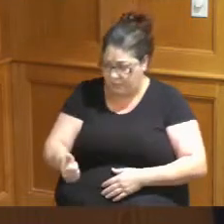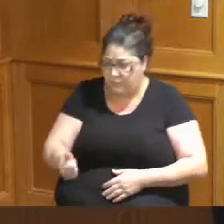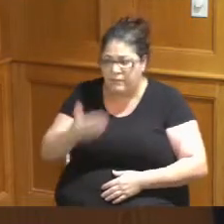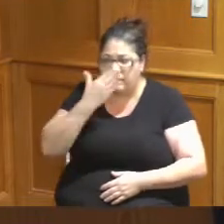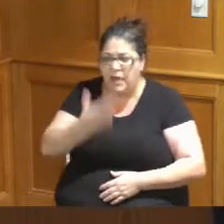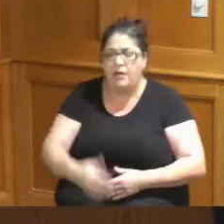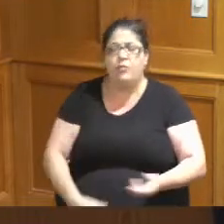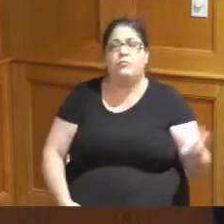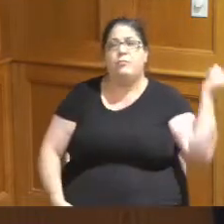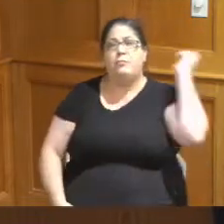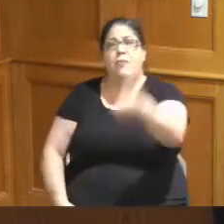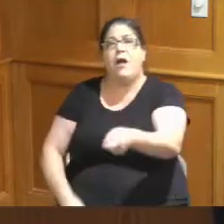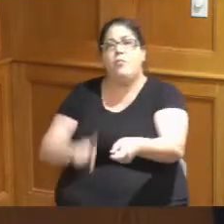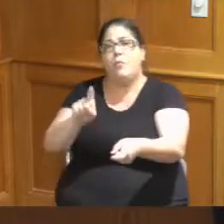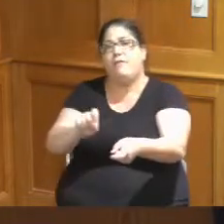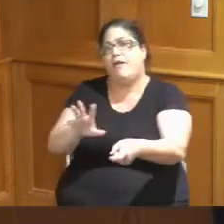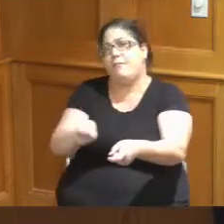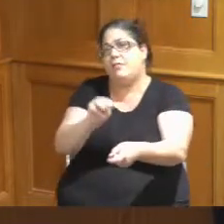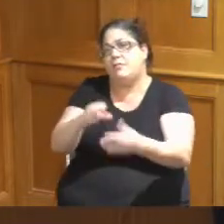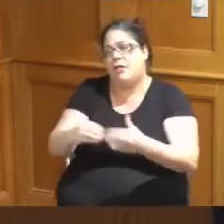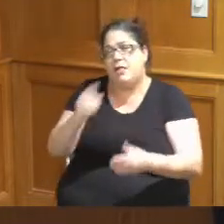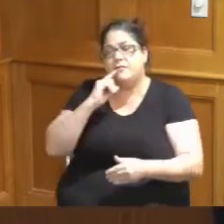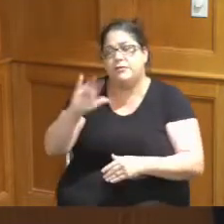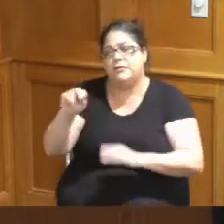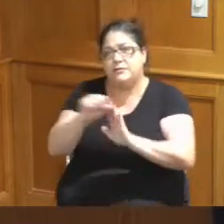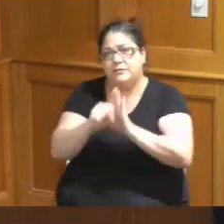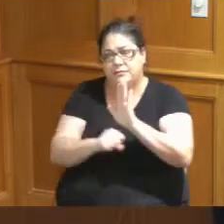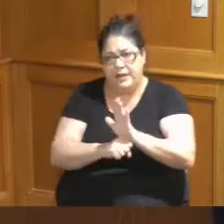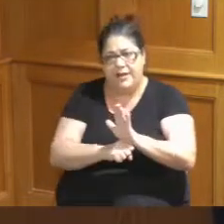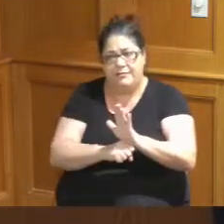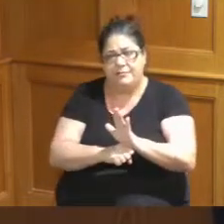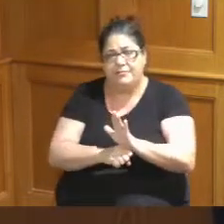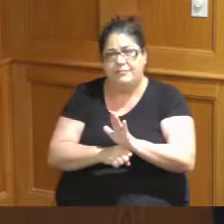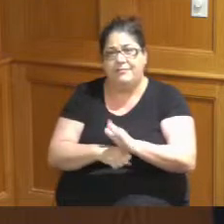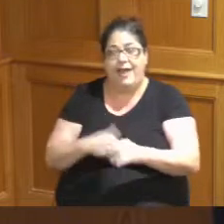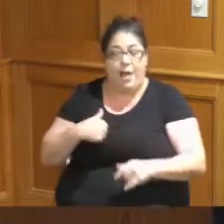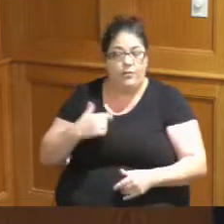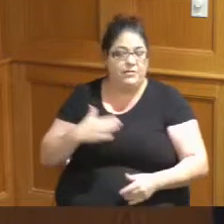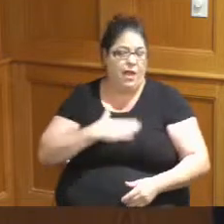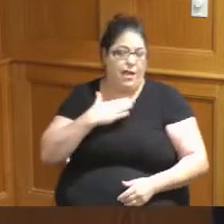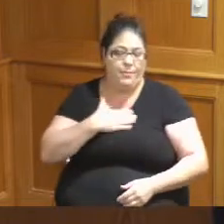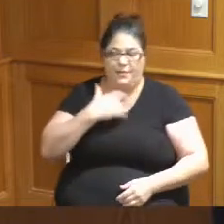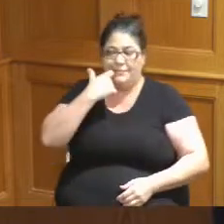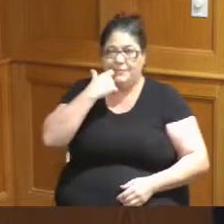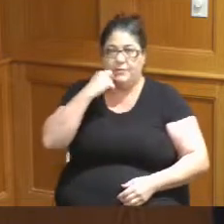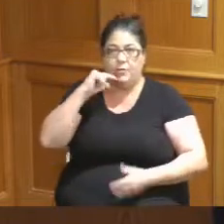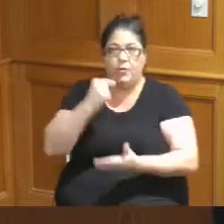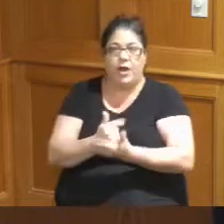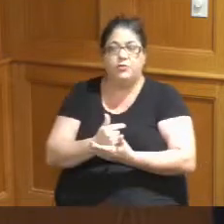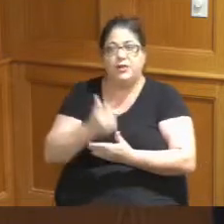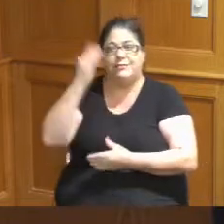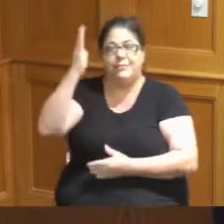at Cincinnati State where I was happy to serve as the graduation commencement speaker this year the